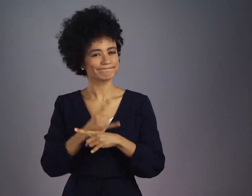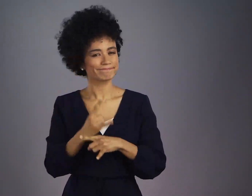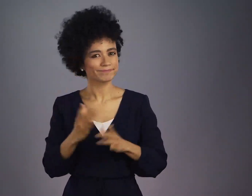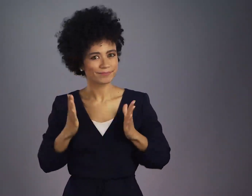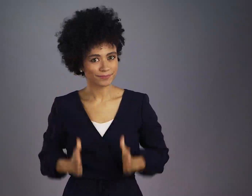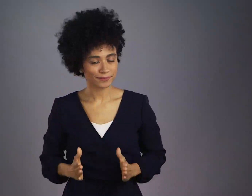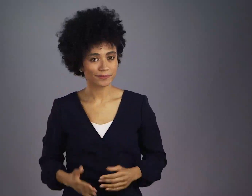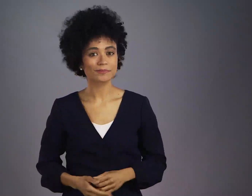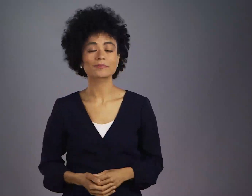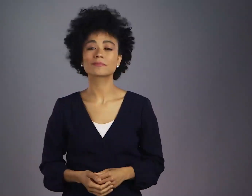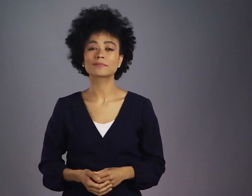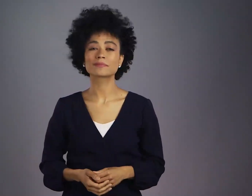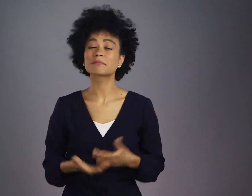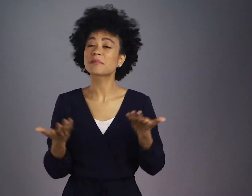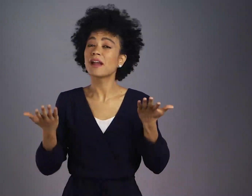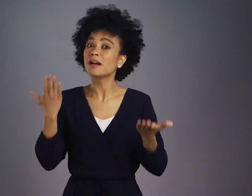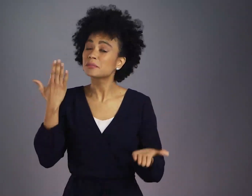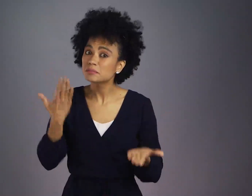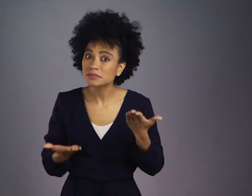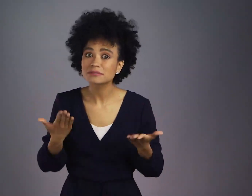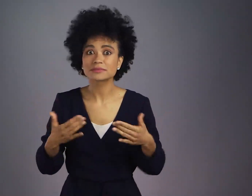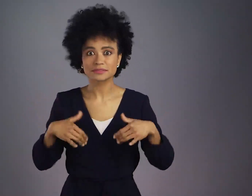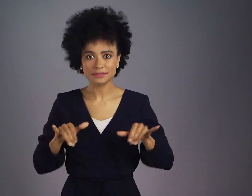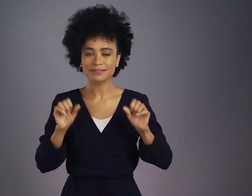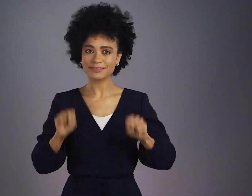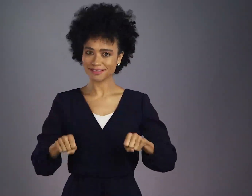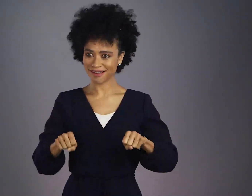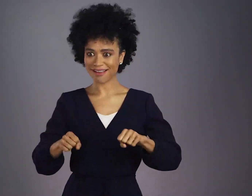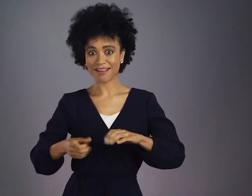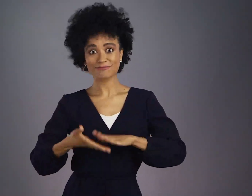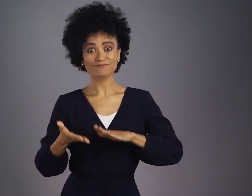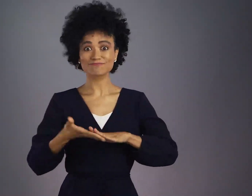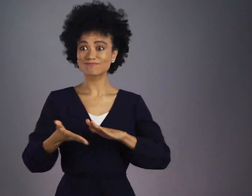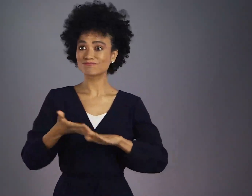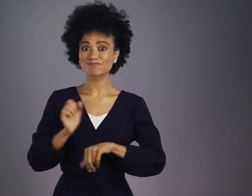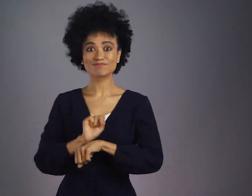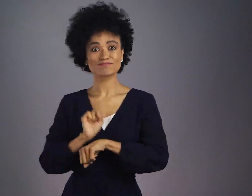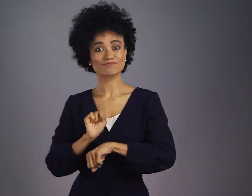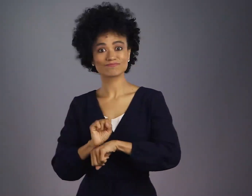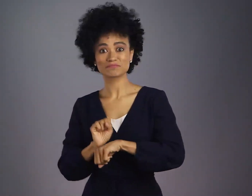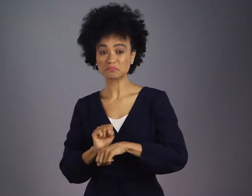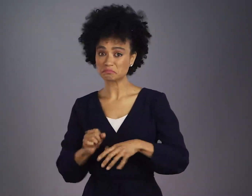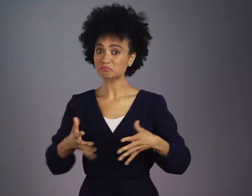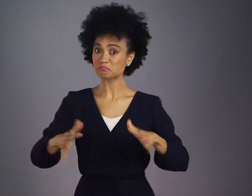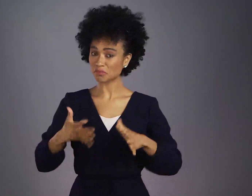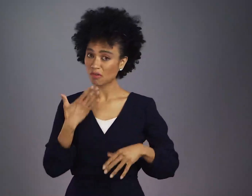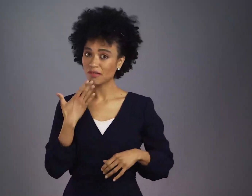These are the earmarks of a real alcoholic. Perhaps he can still tend to business fairly well.